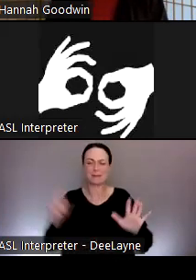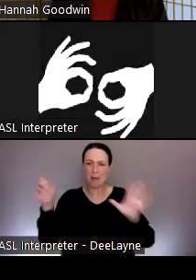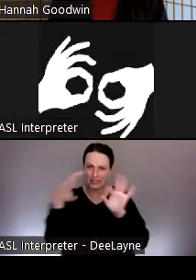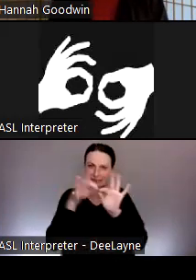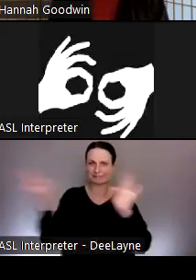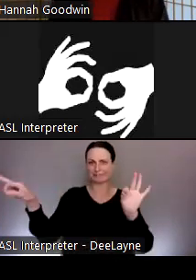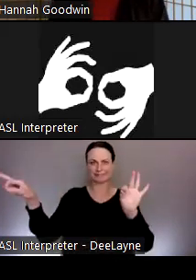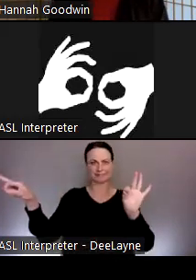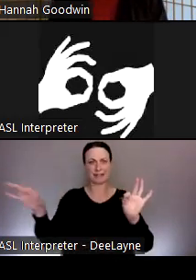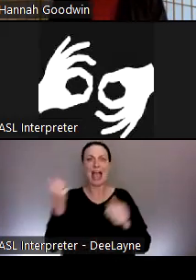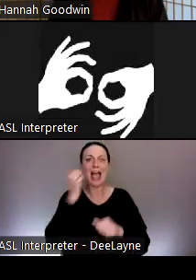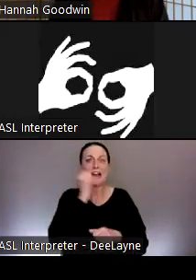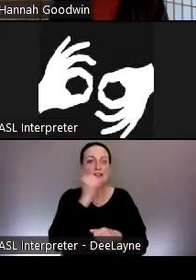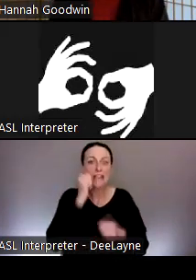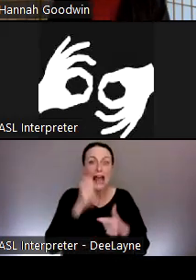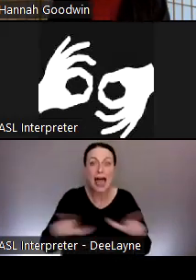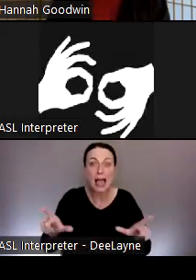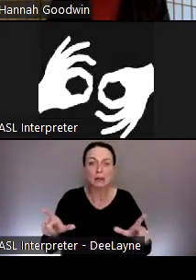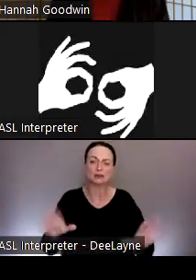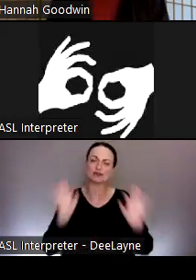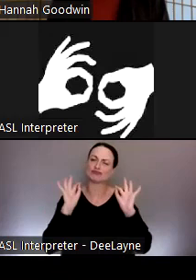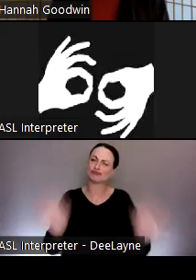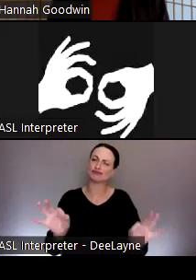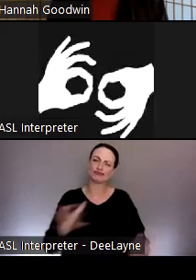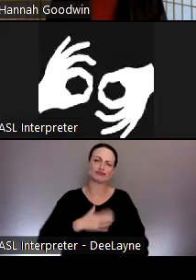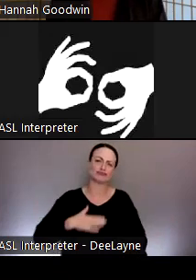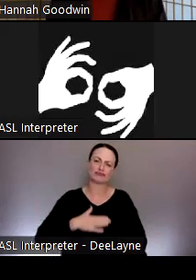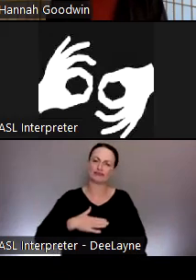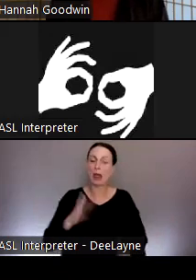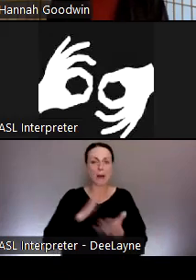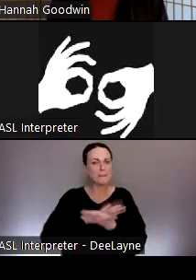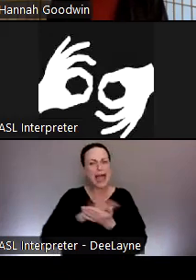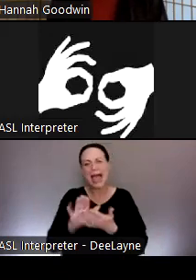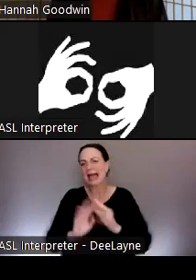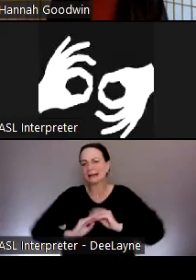Everyday language is great. Plain, clear, specific.